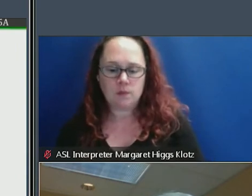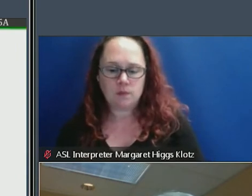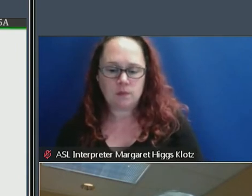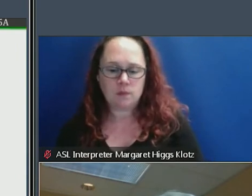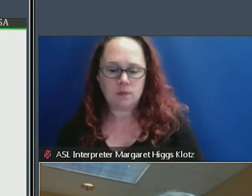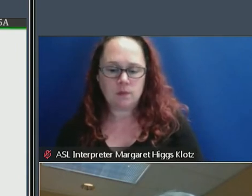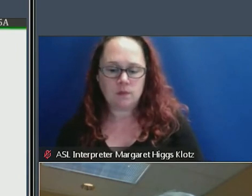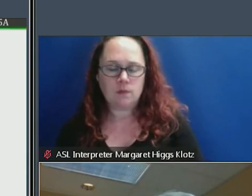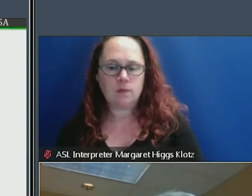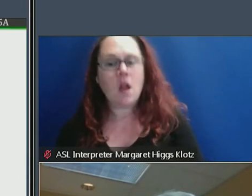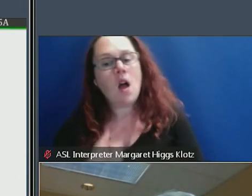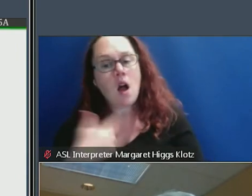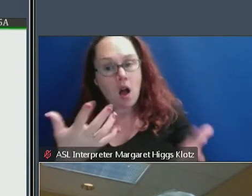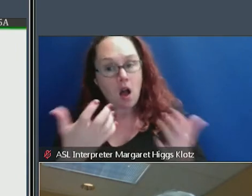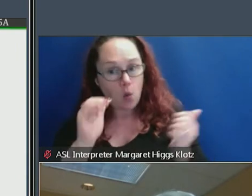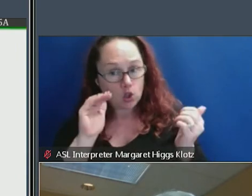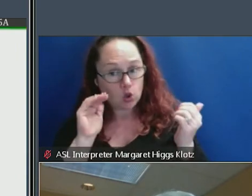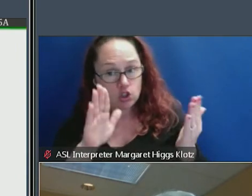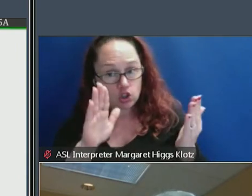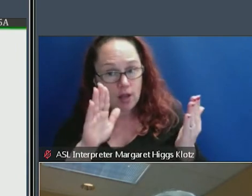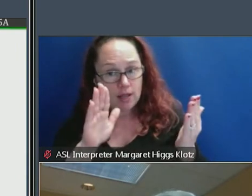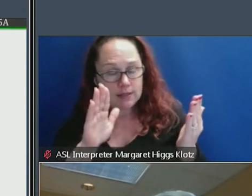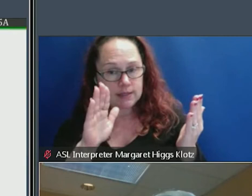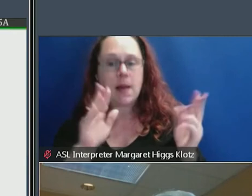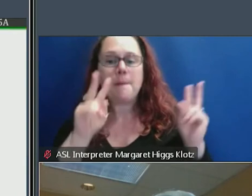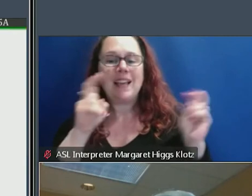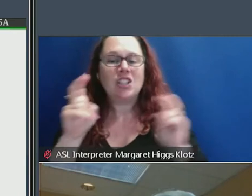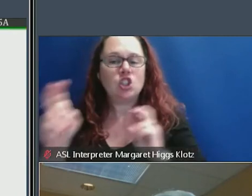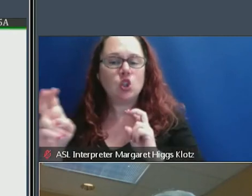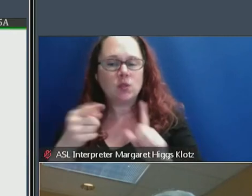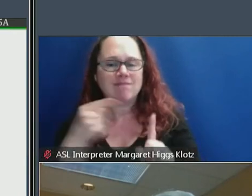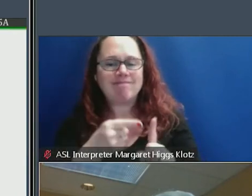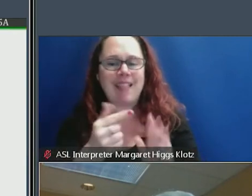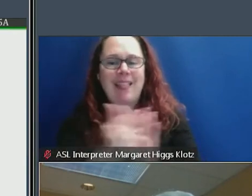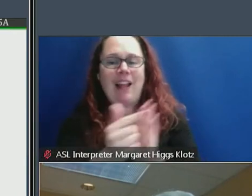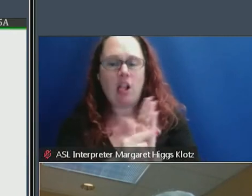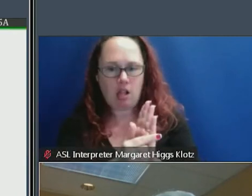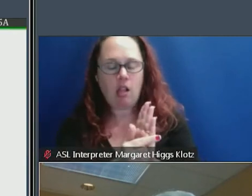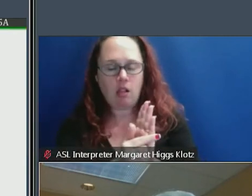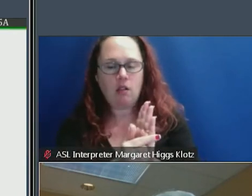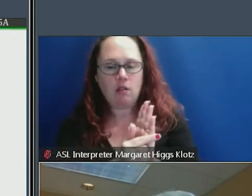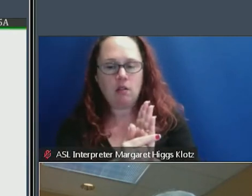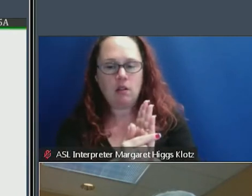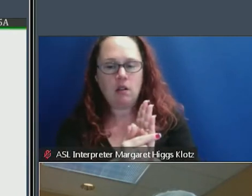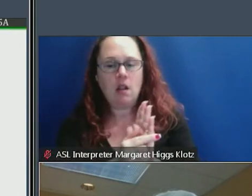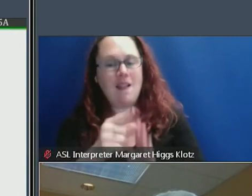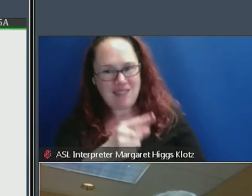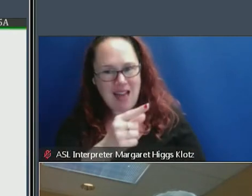I wish to address legal issues, which I didn't inform the planning boards or should inform